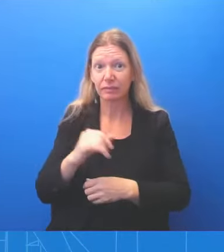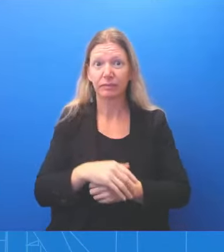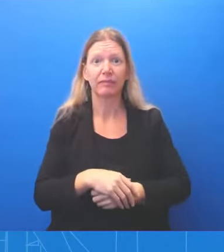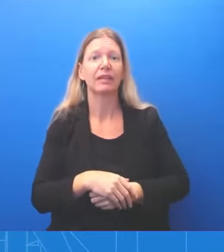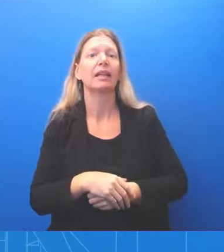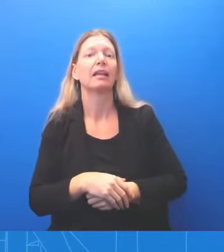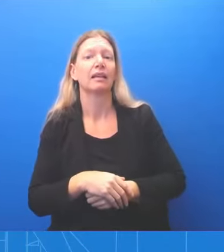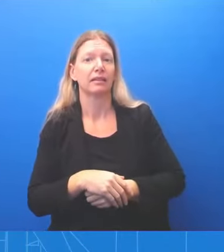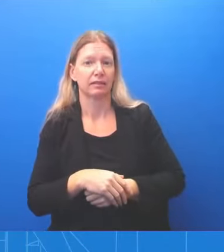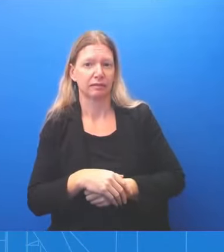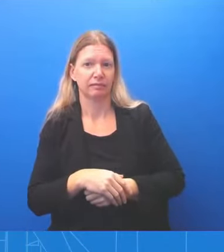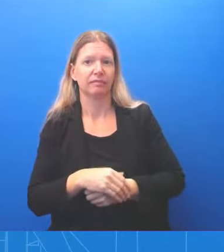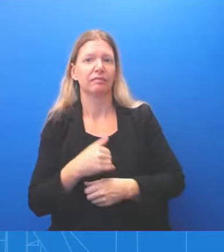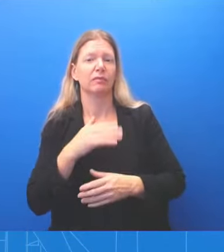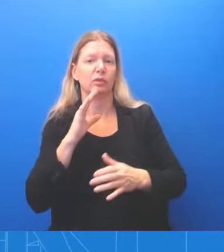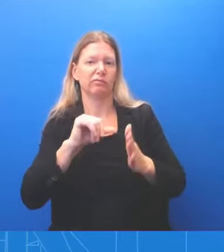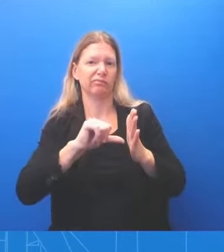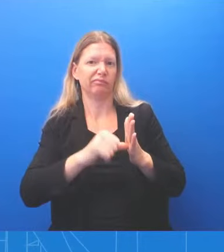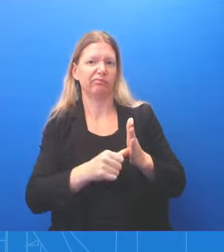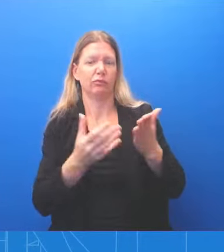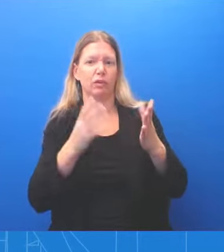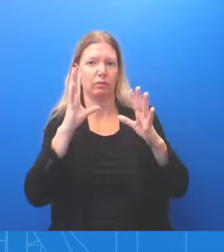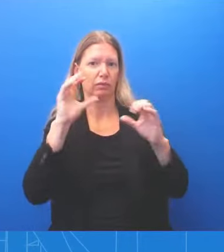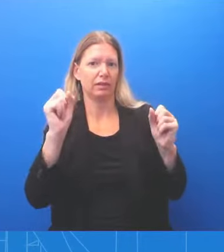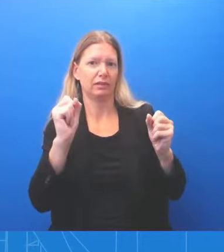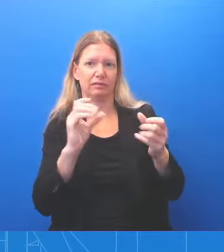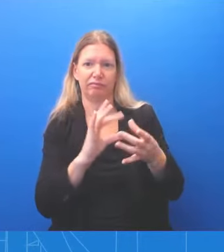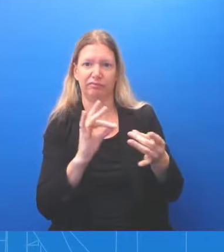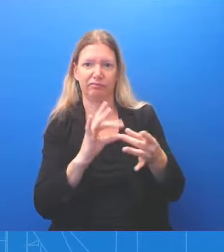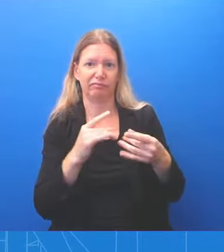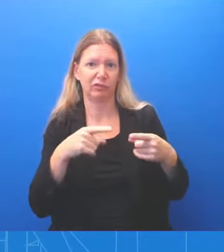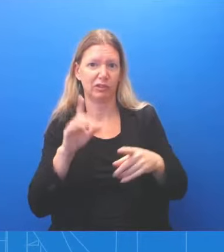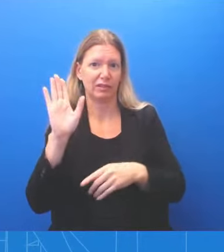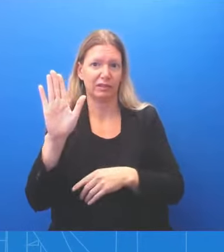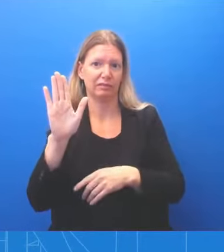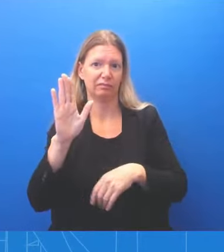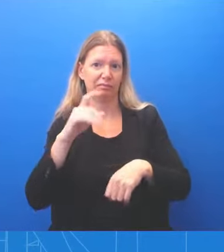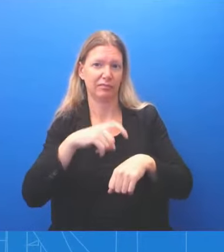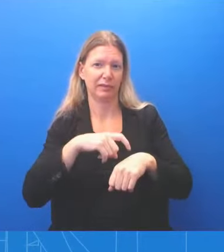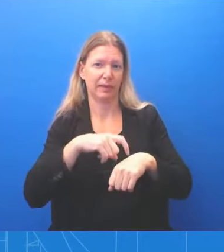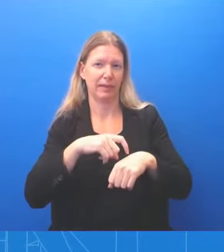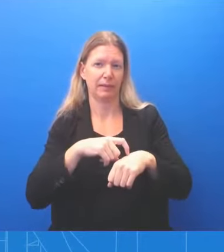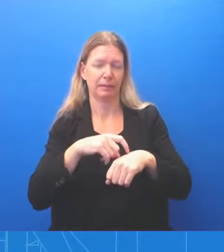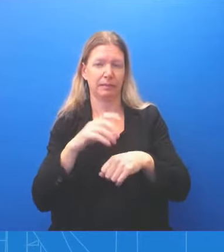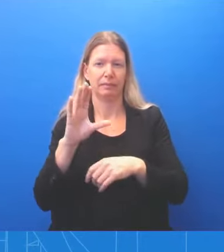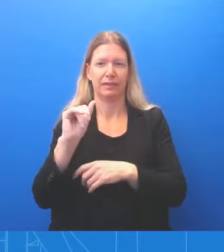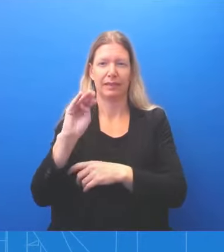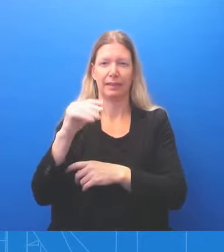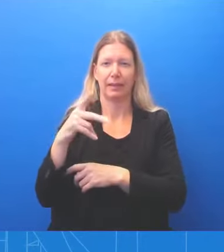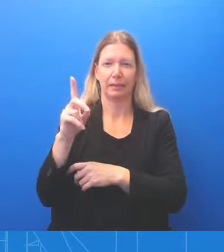at Camp David very recently; he spoke to this. Don't have anything else to add. He has been very clear that he is looking forward